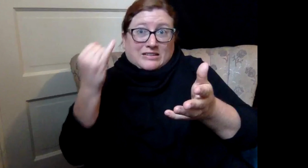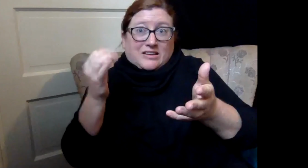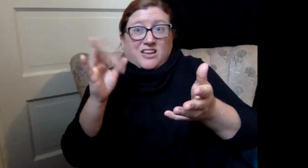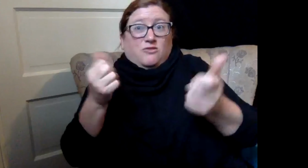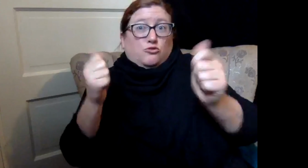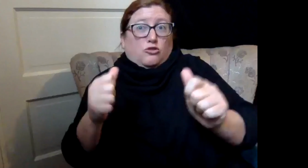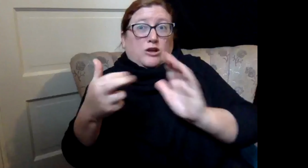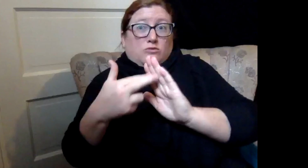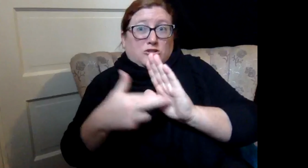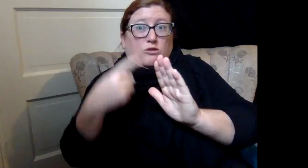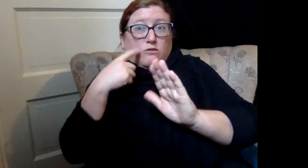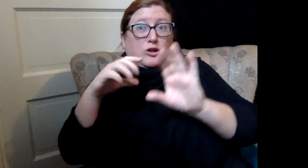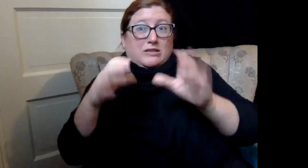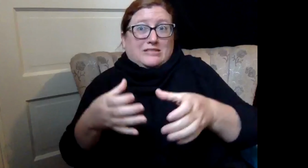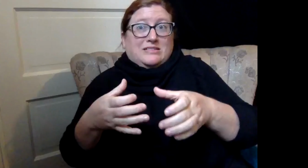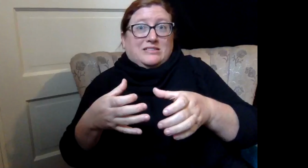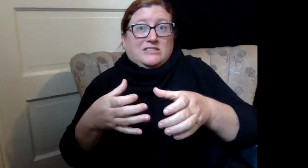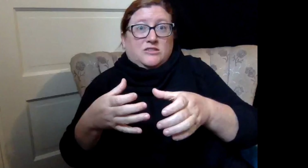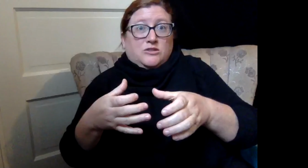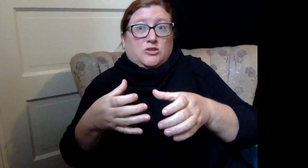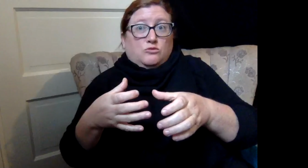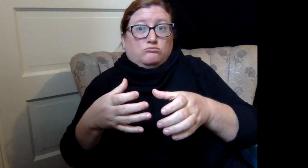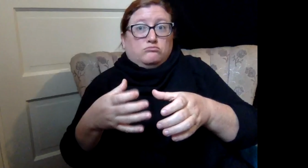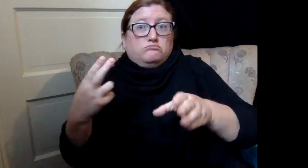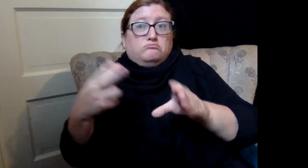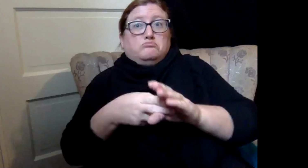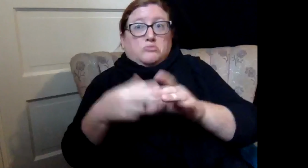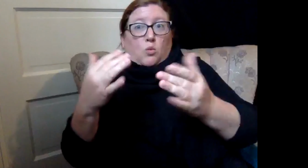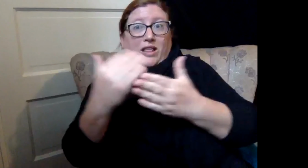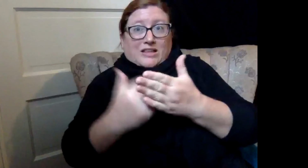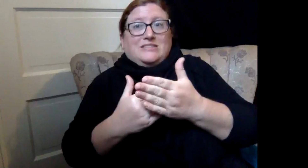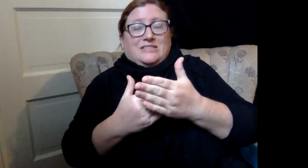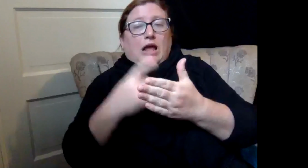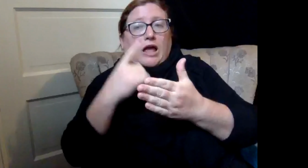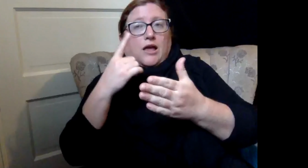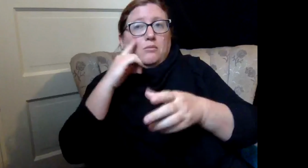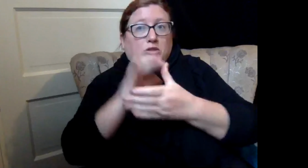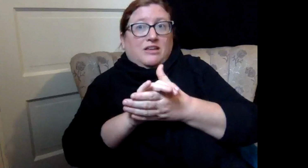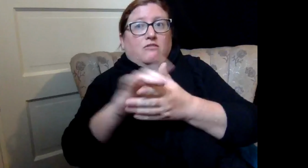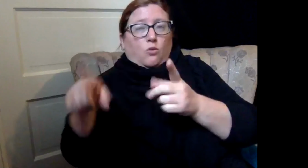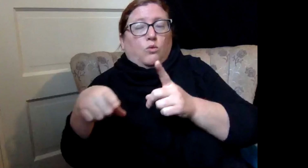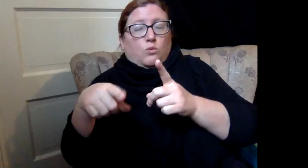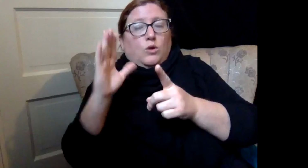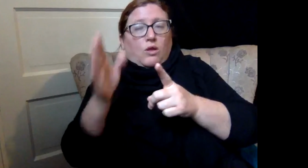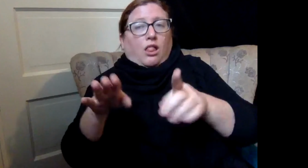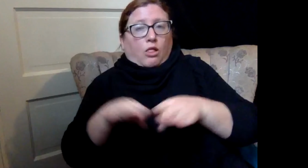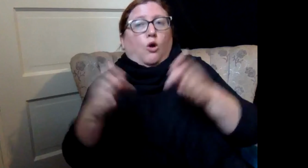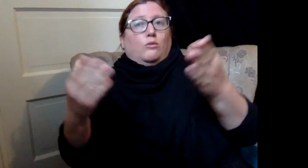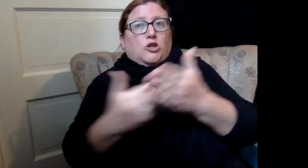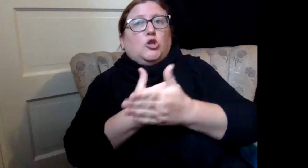high school student enrollment. So I would say it is not a bad idea if you are trying to register for classes to get on